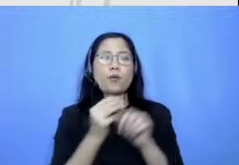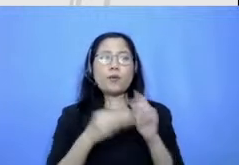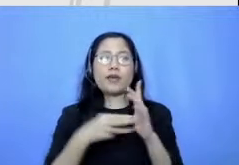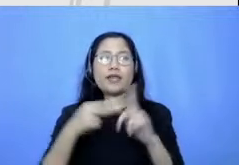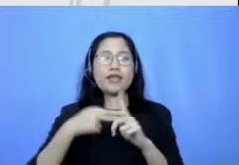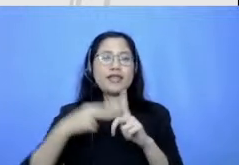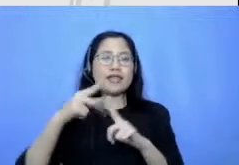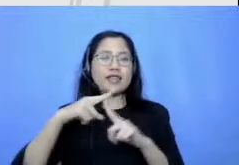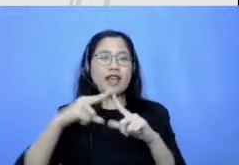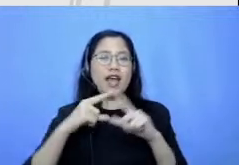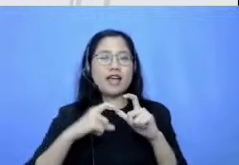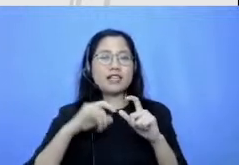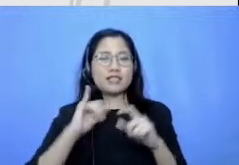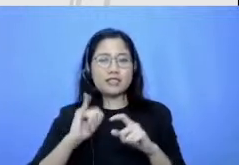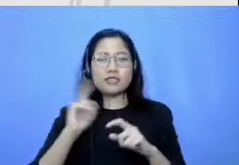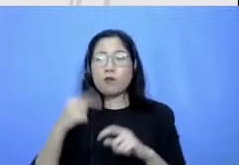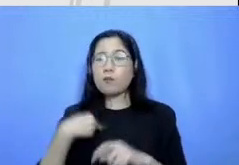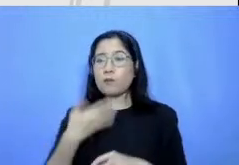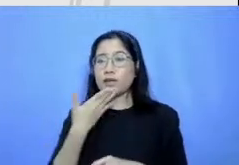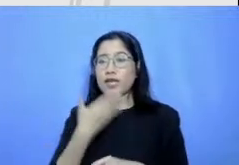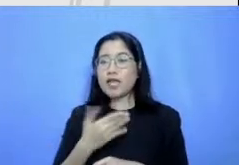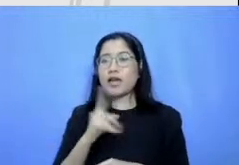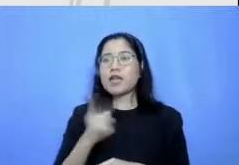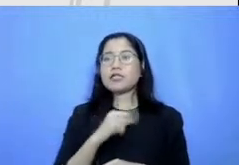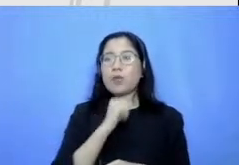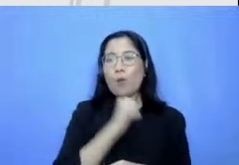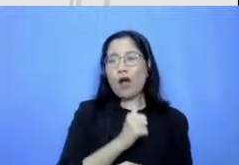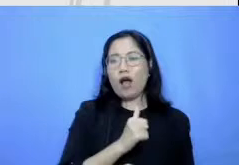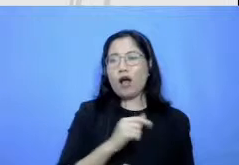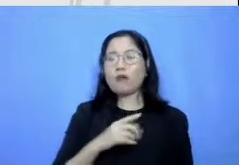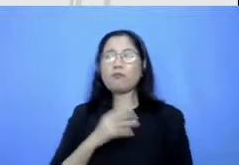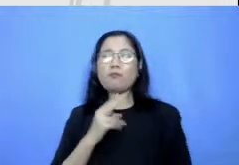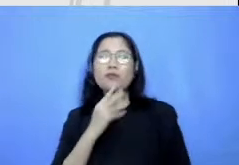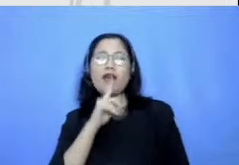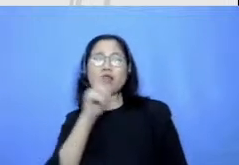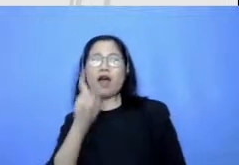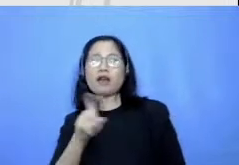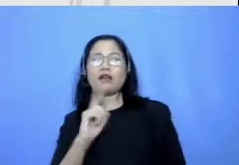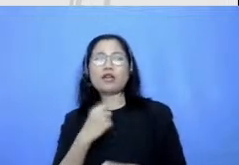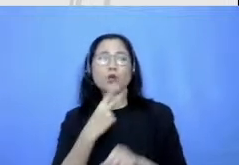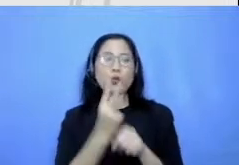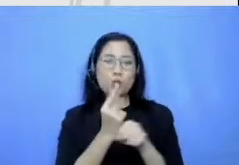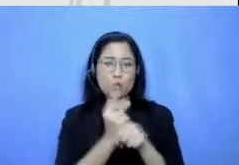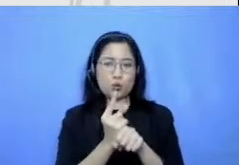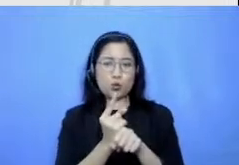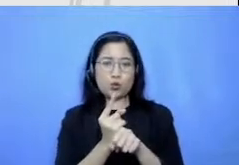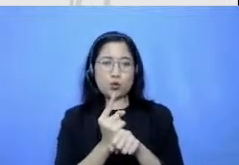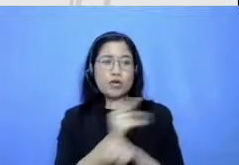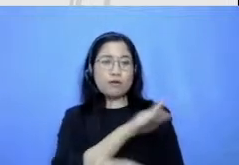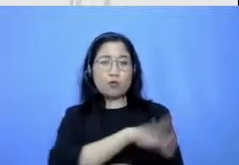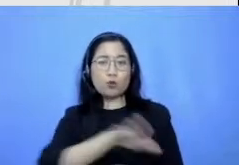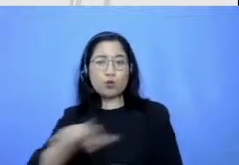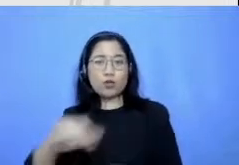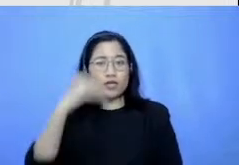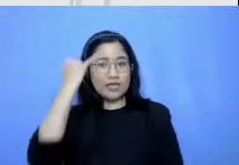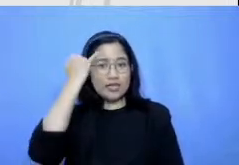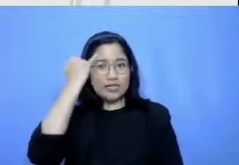still come from the teacher and Then the security ideas are still within the limits of the question